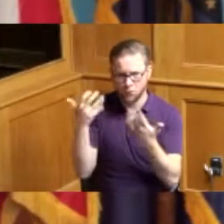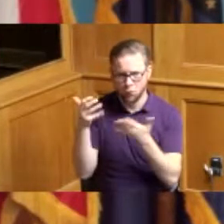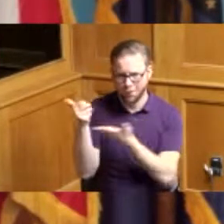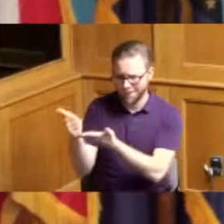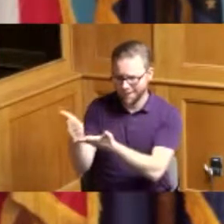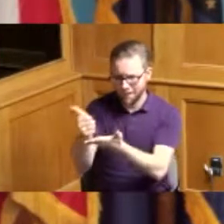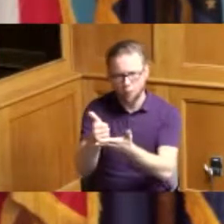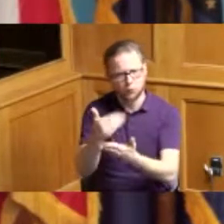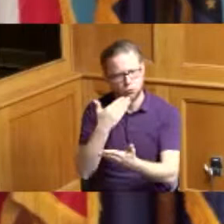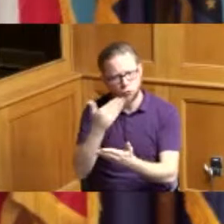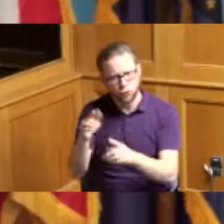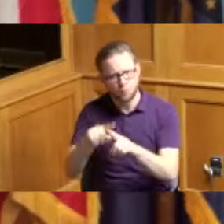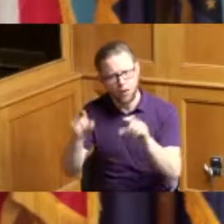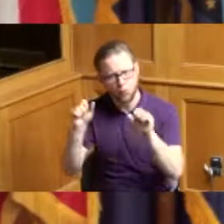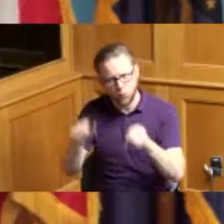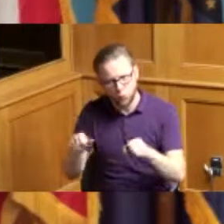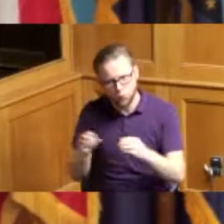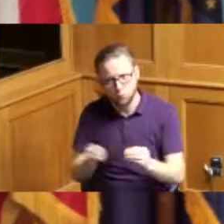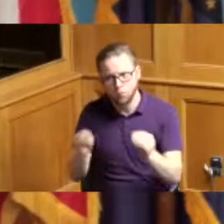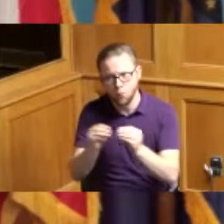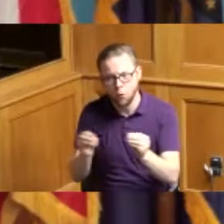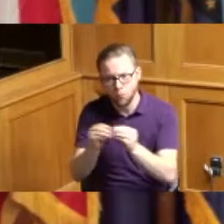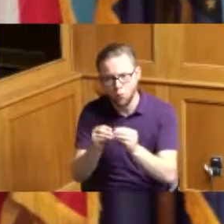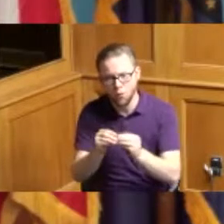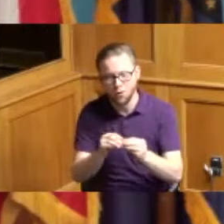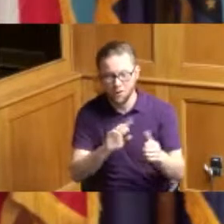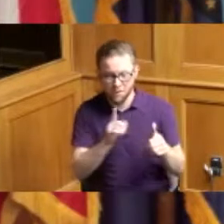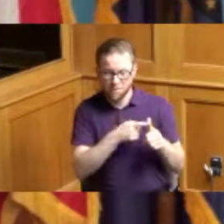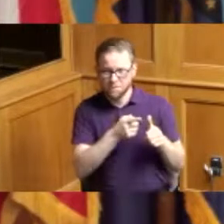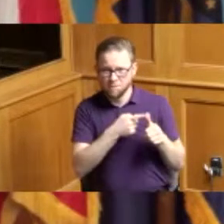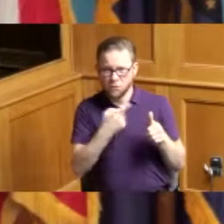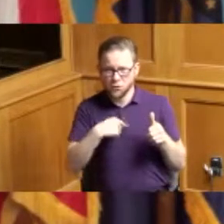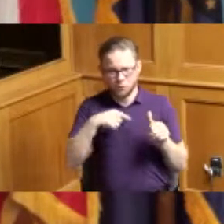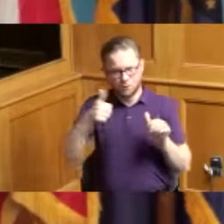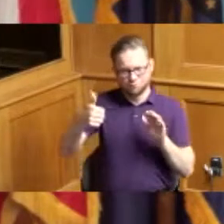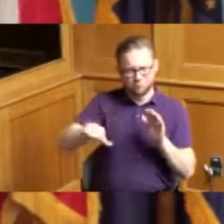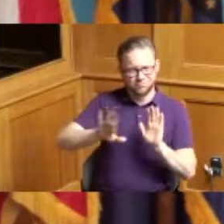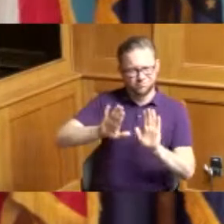because we turned away a lot of people early on with the 513 relief bus because we before